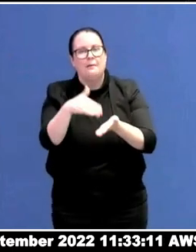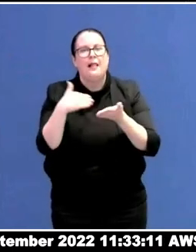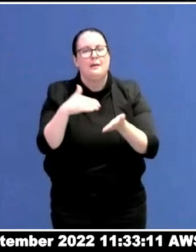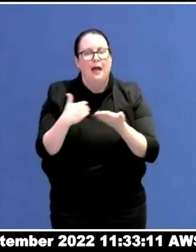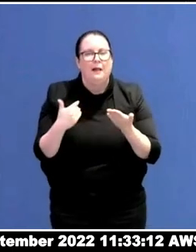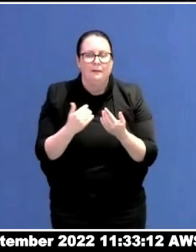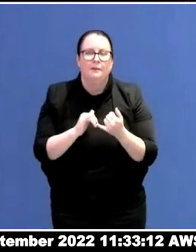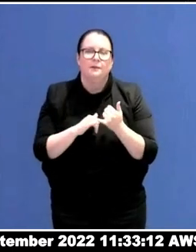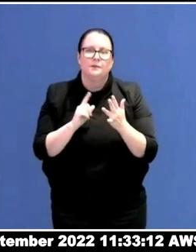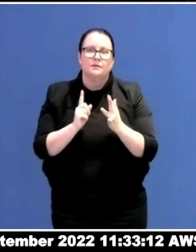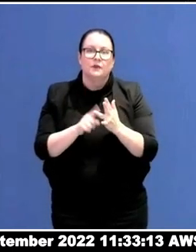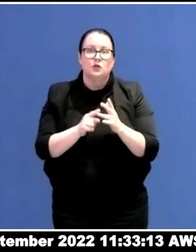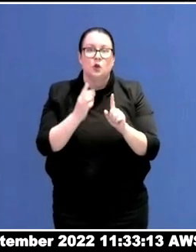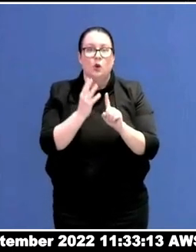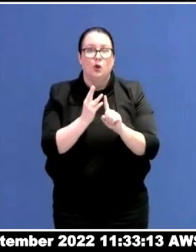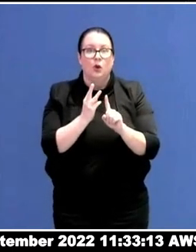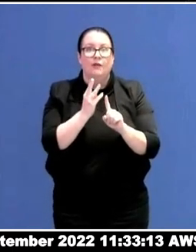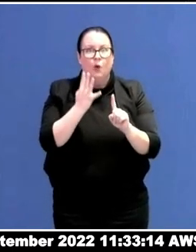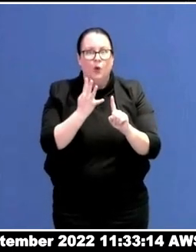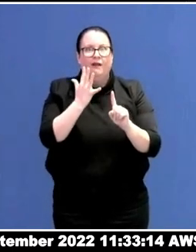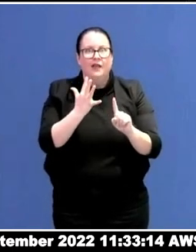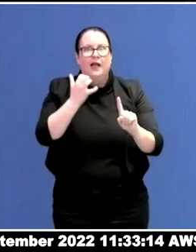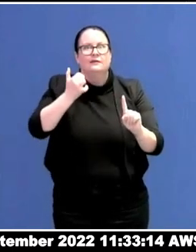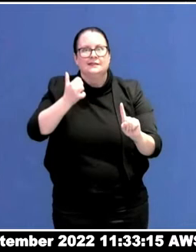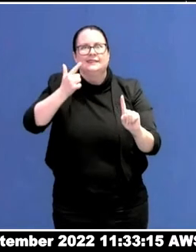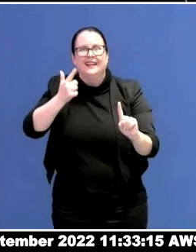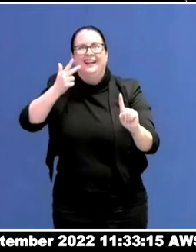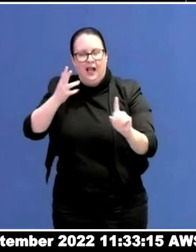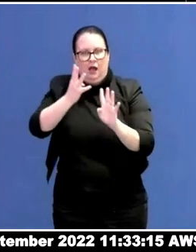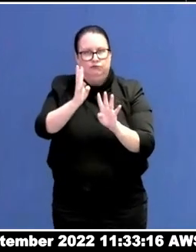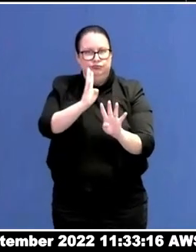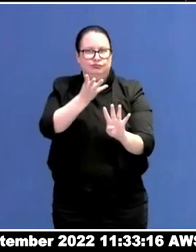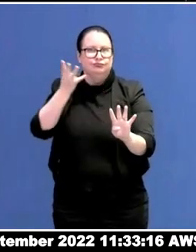And then there would be three, four five, six in the hallways on the outside.